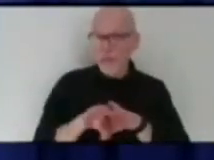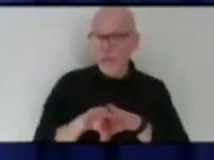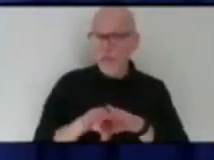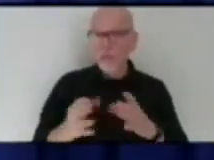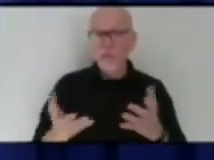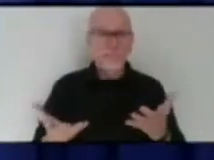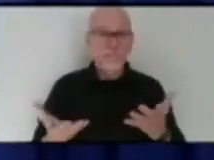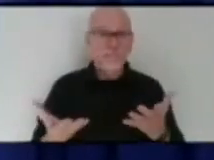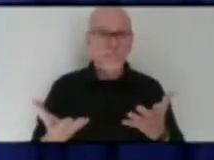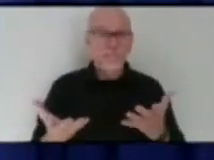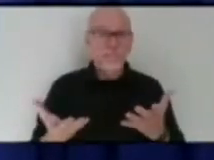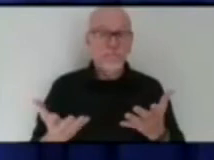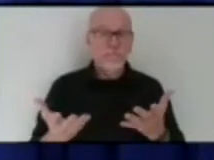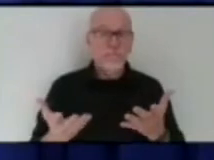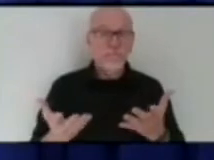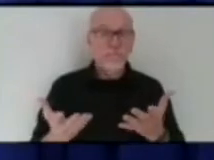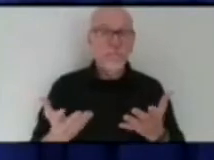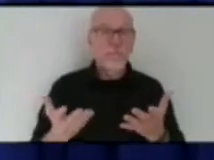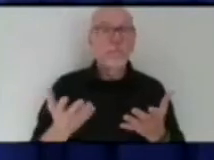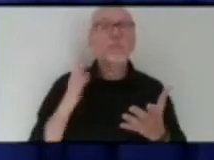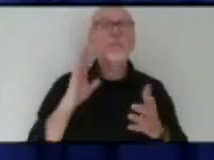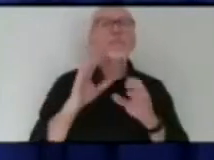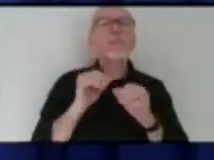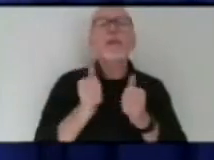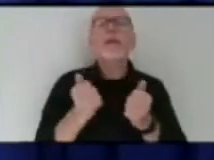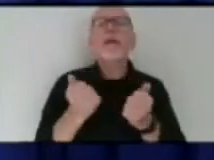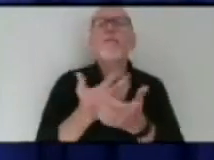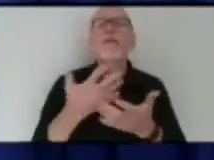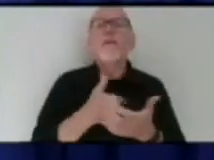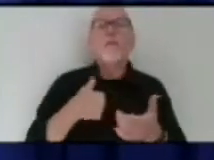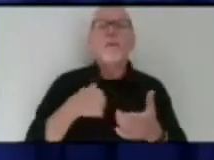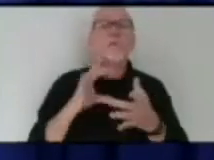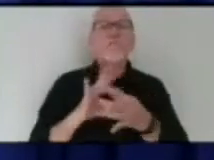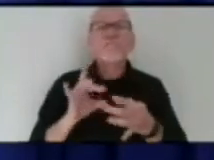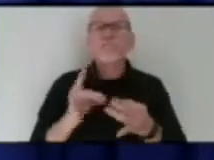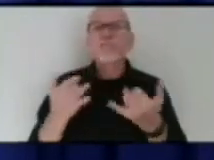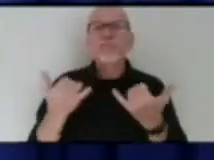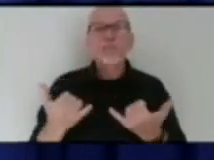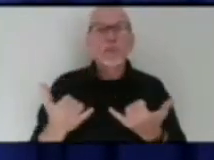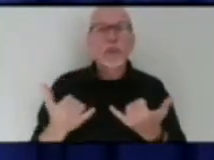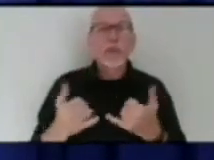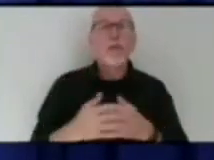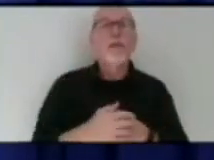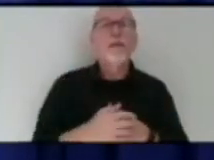this obviously what? Everything we've just said today. Um and you've heard me